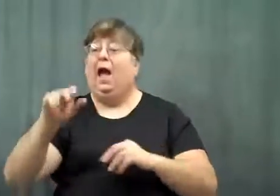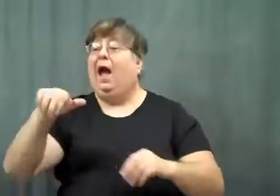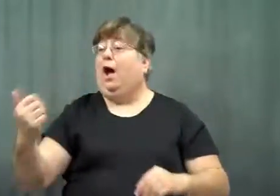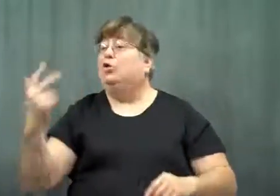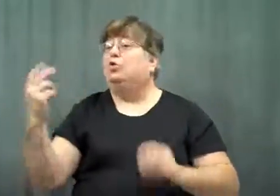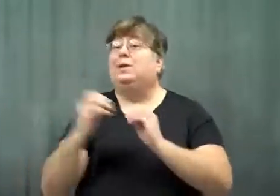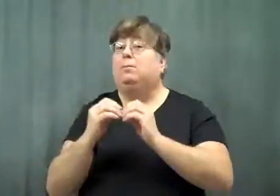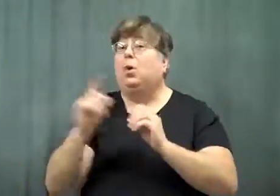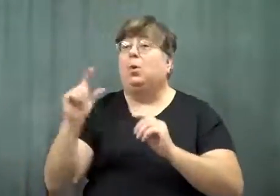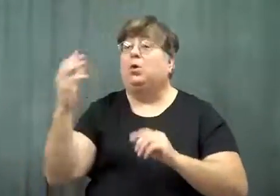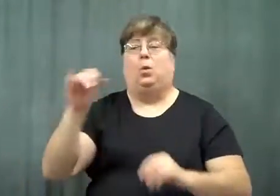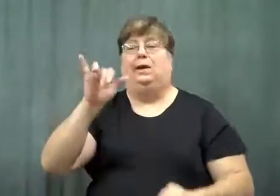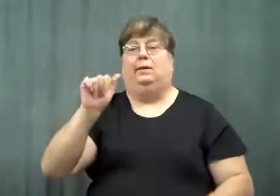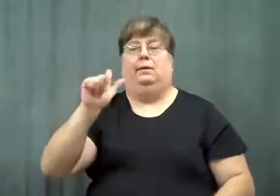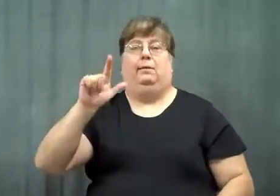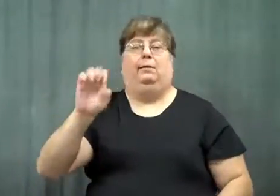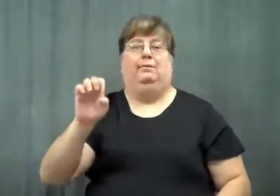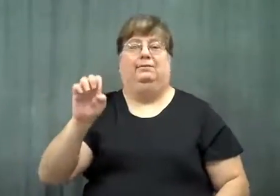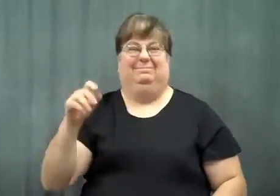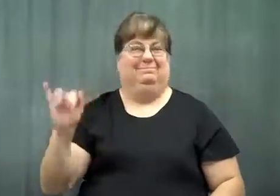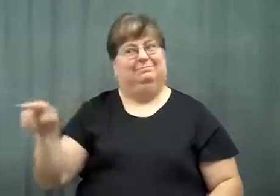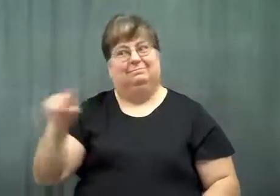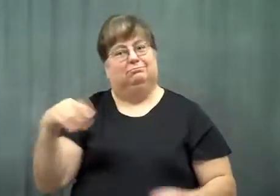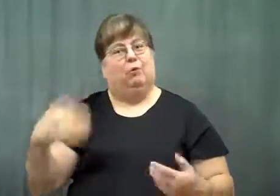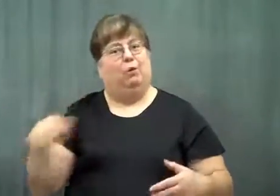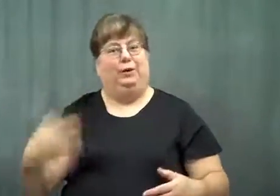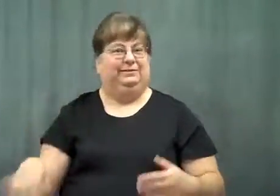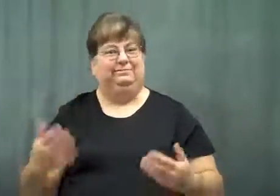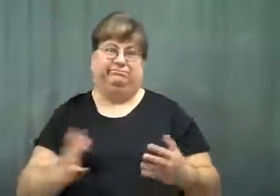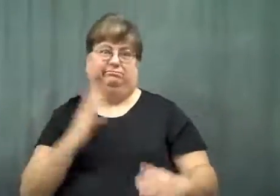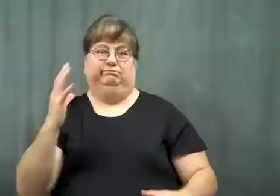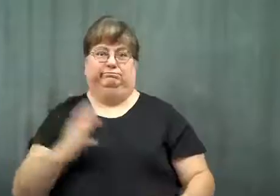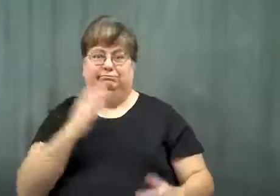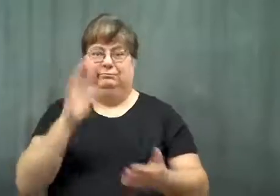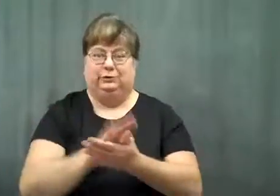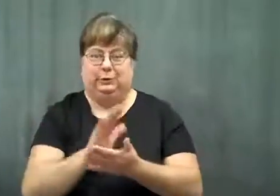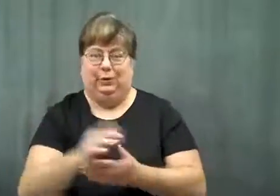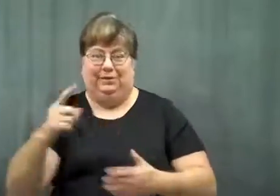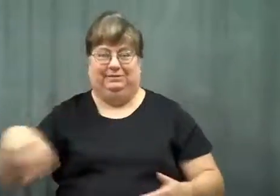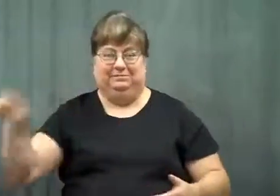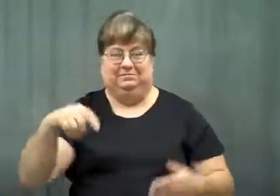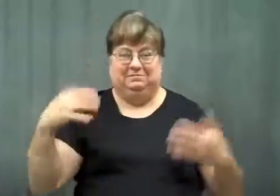The other three went to Yale. Those are all very prestigious schools.